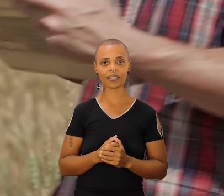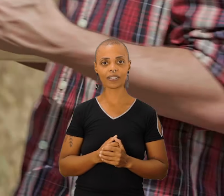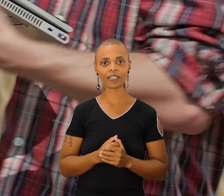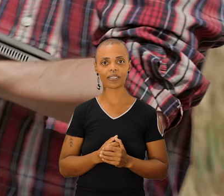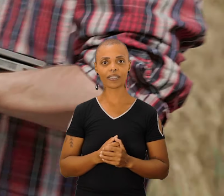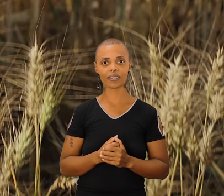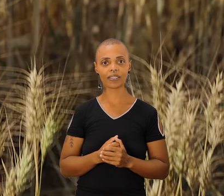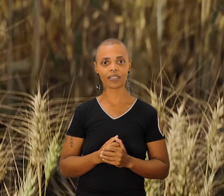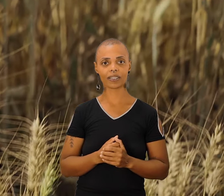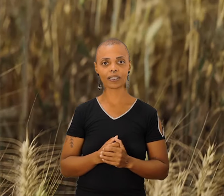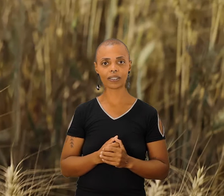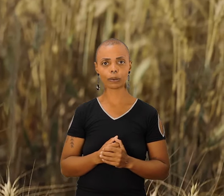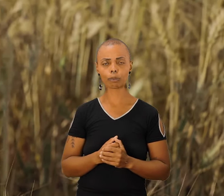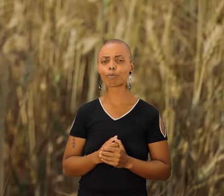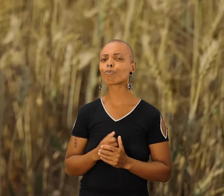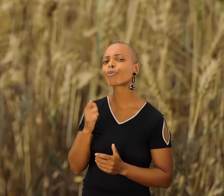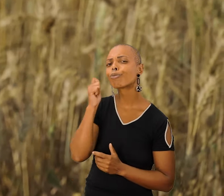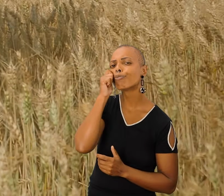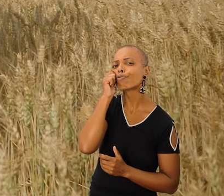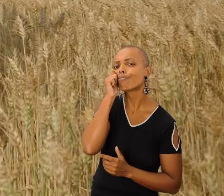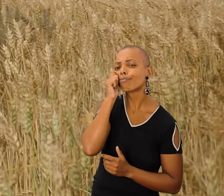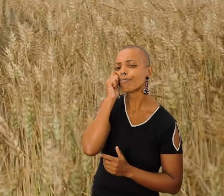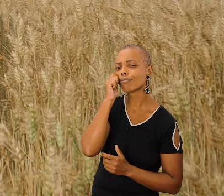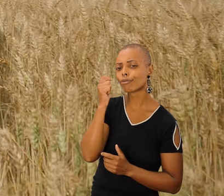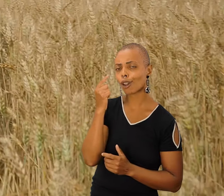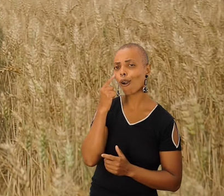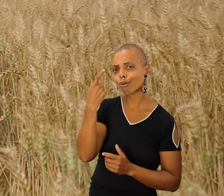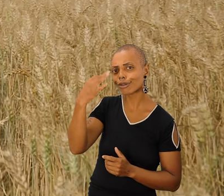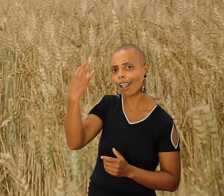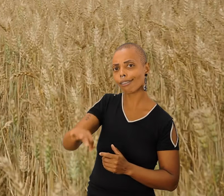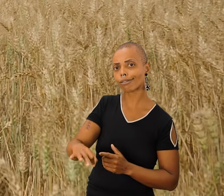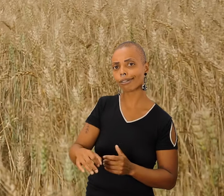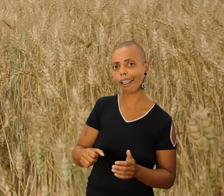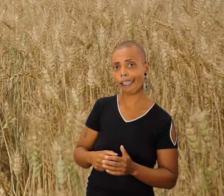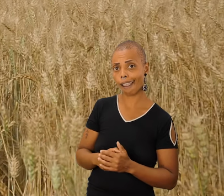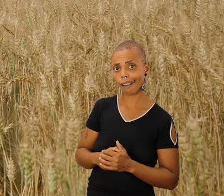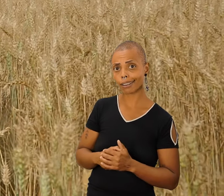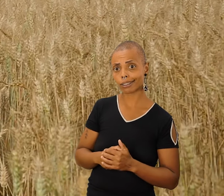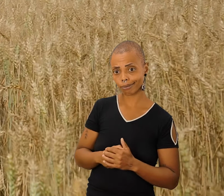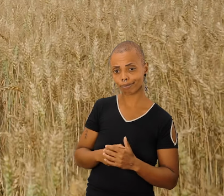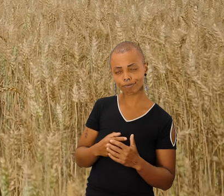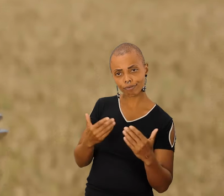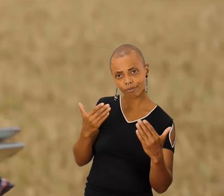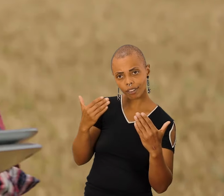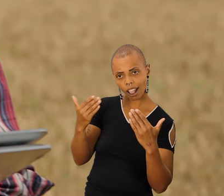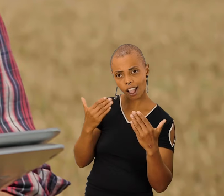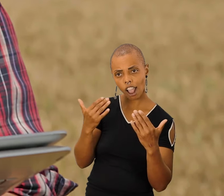[Forest noises] Country [Jotapê] Hey, cousin, hey, you were right.